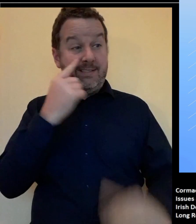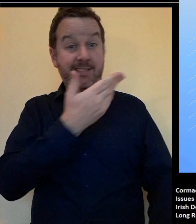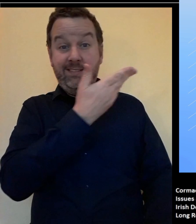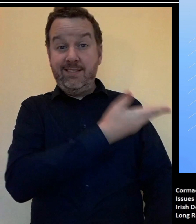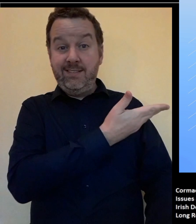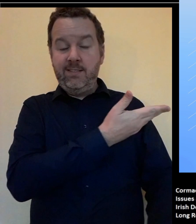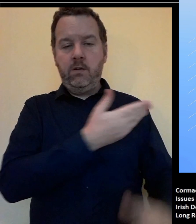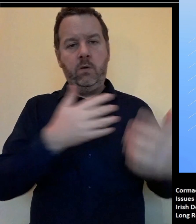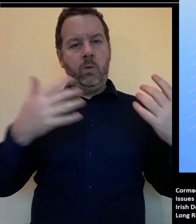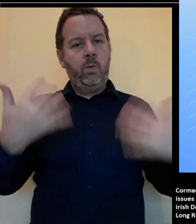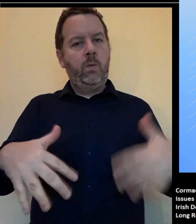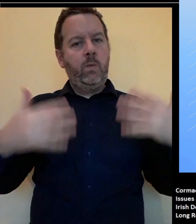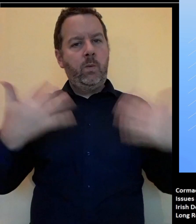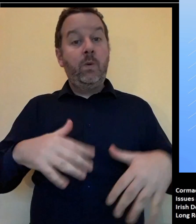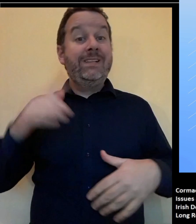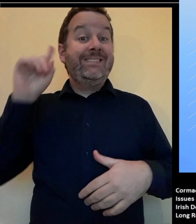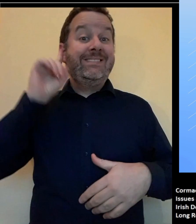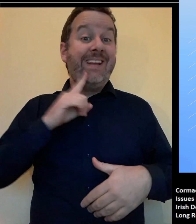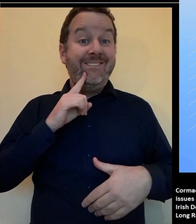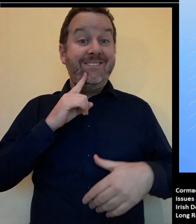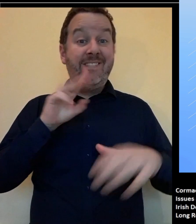As we can see here from these early census figures,